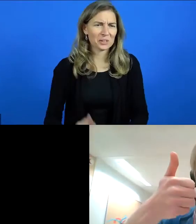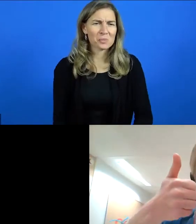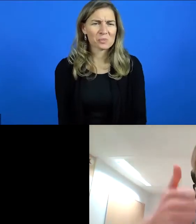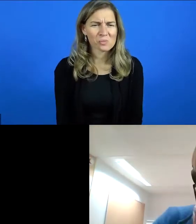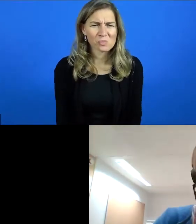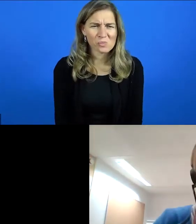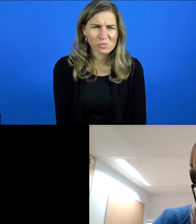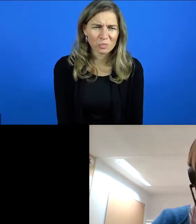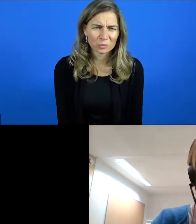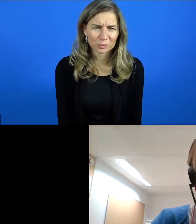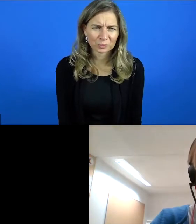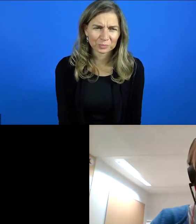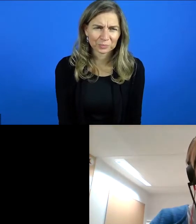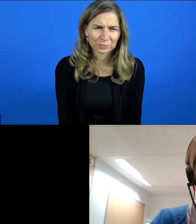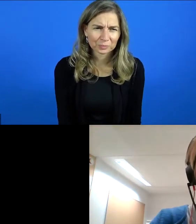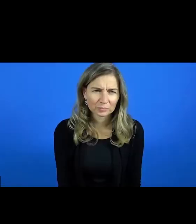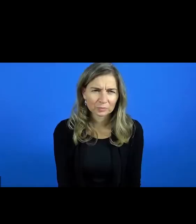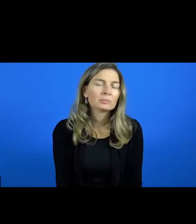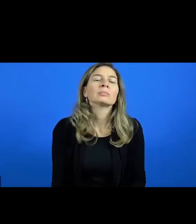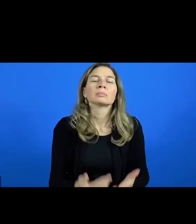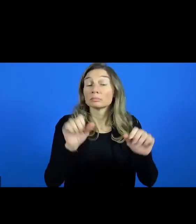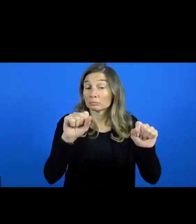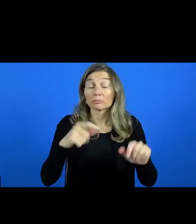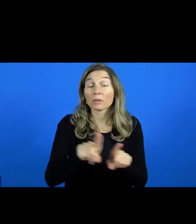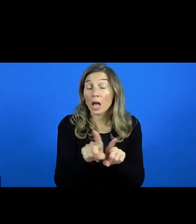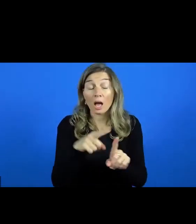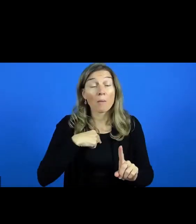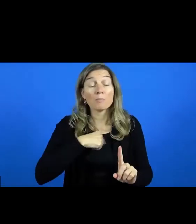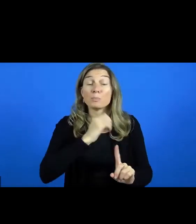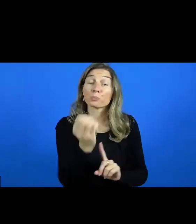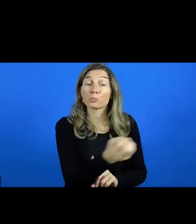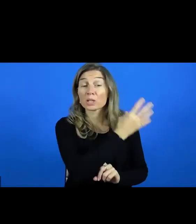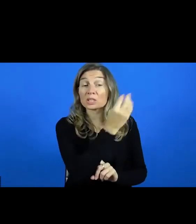My presentation is available to get it afterwards, no problem.